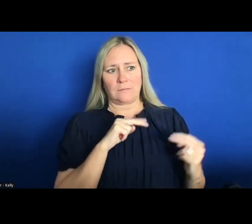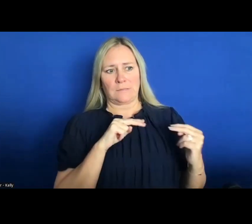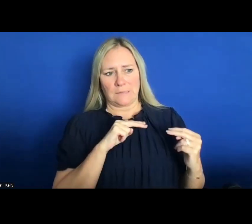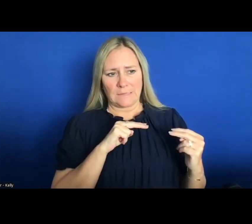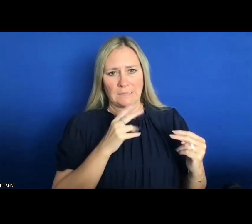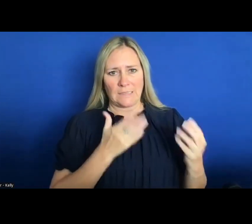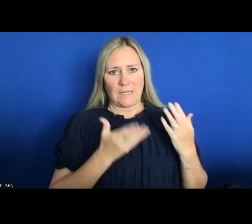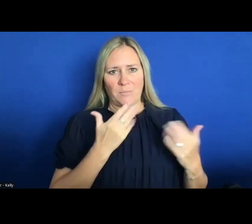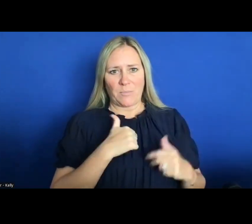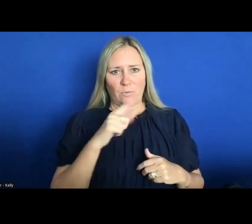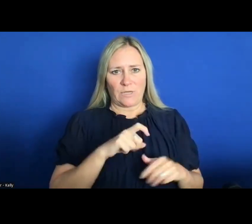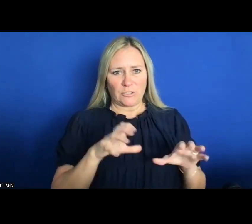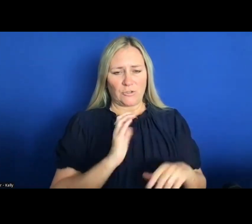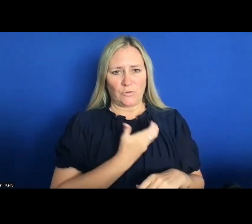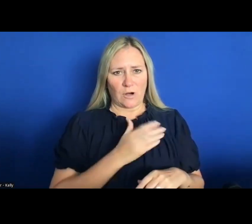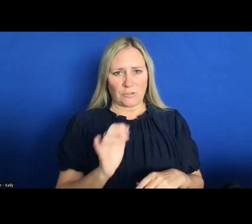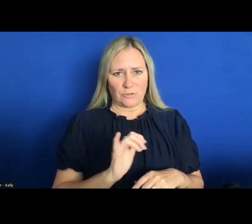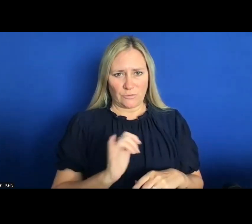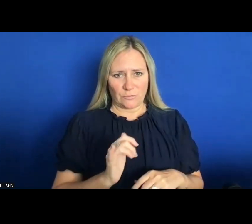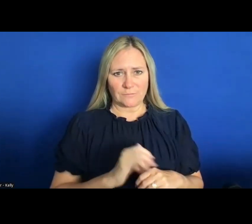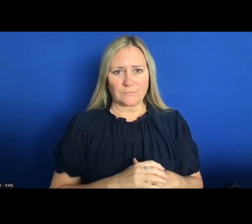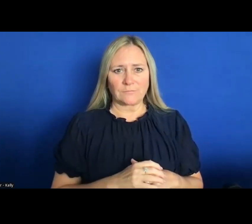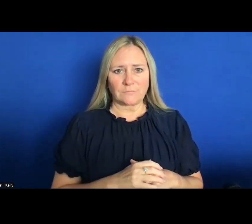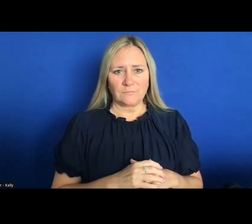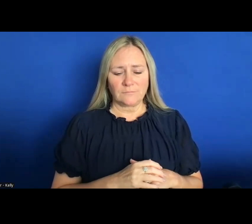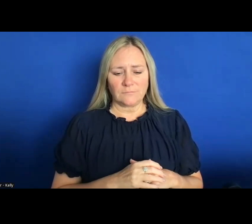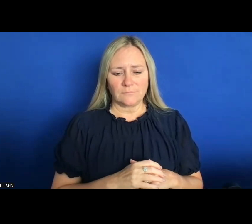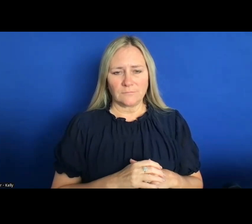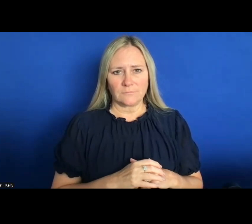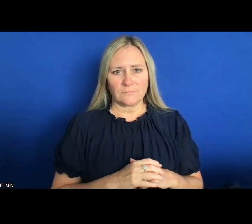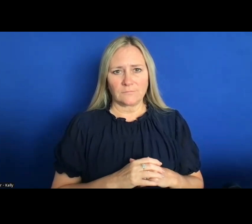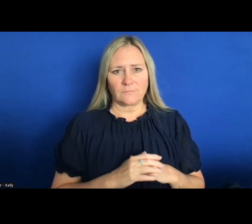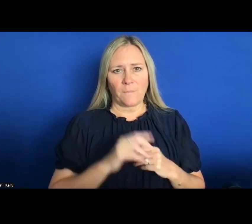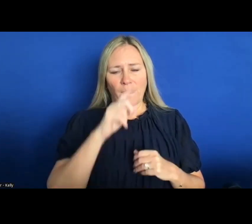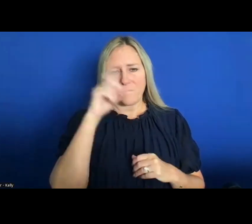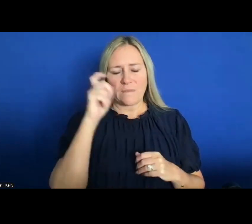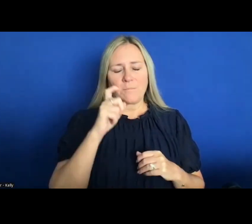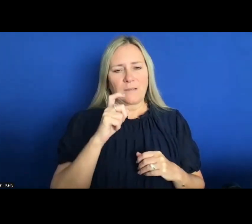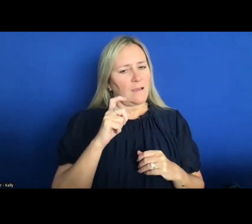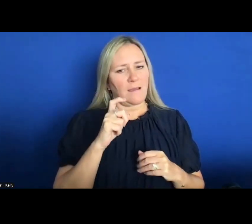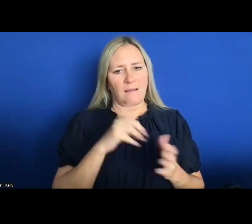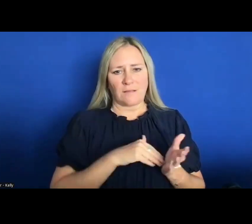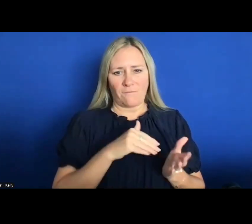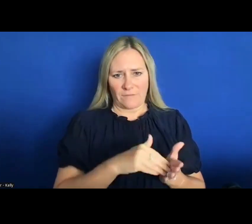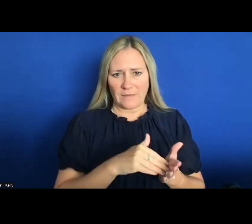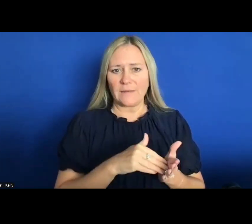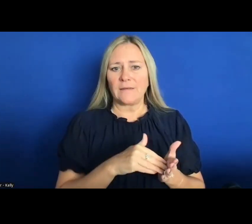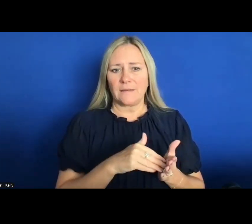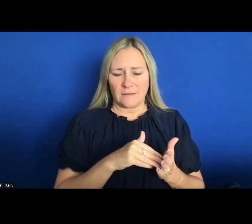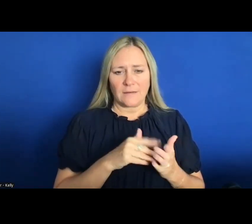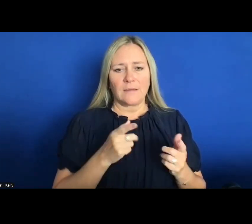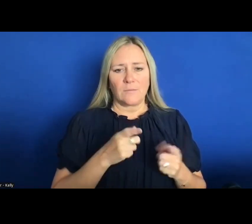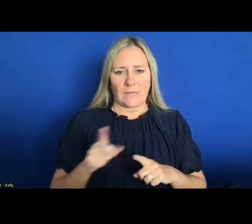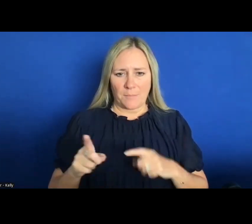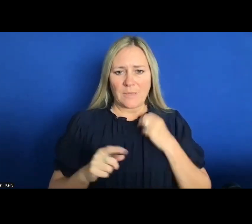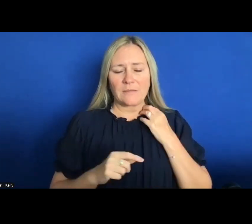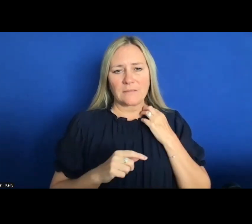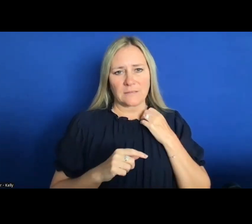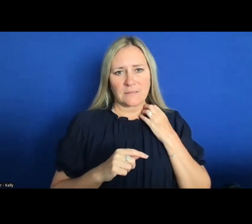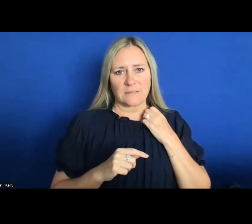should do ours too um because uh Tom often on the other side uh What uh the the survivors say is